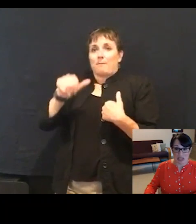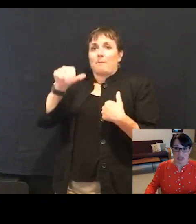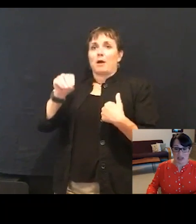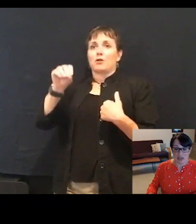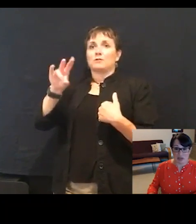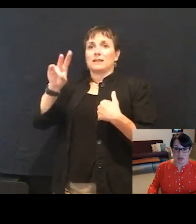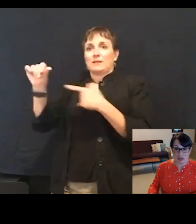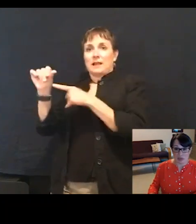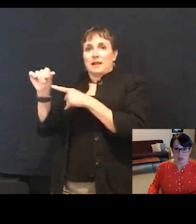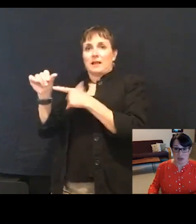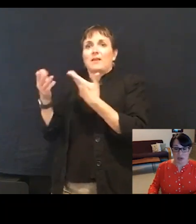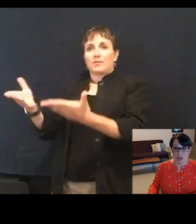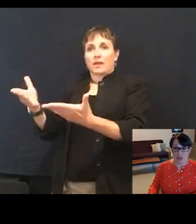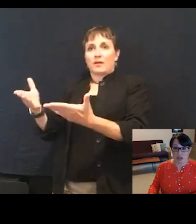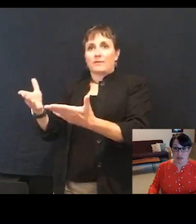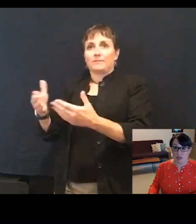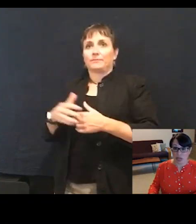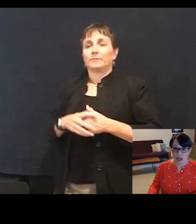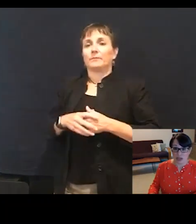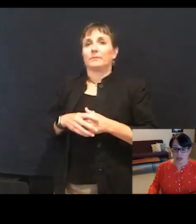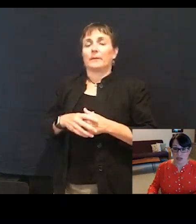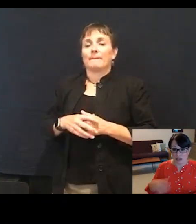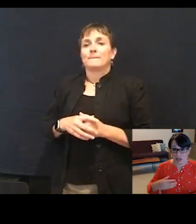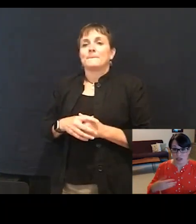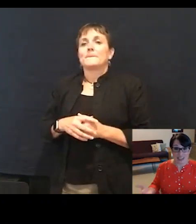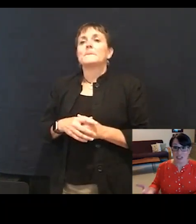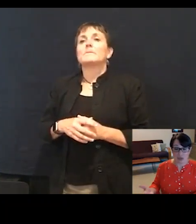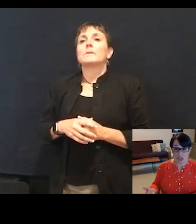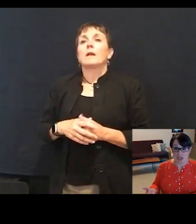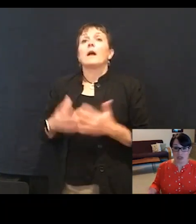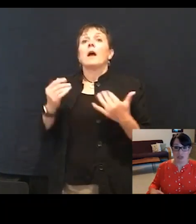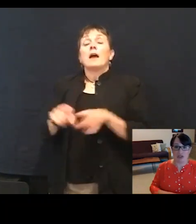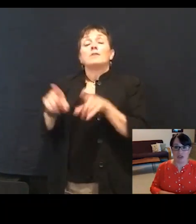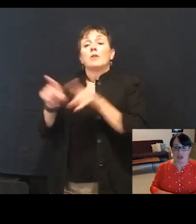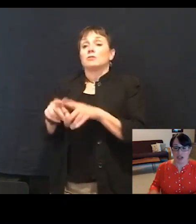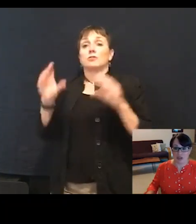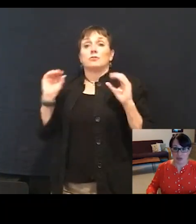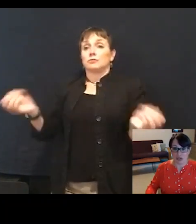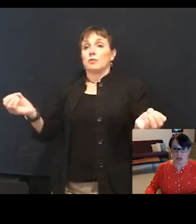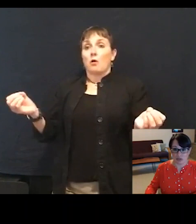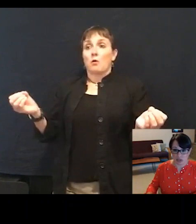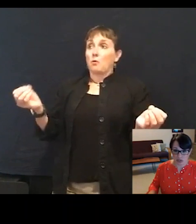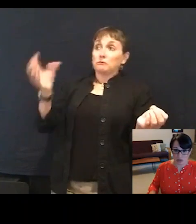and that there was no apparent impact in the negative direction on either retinal function, which